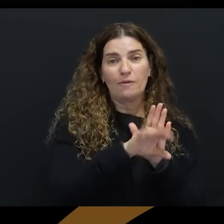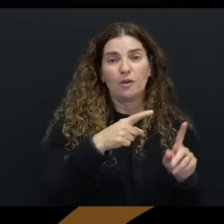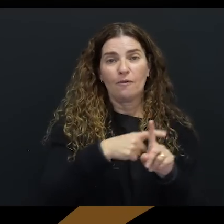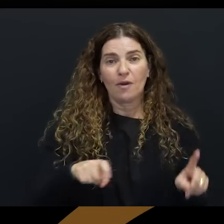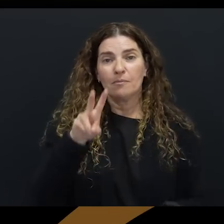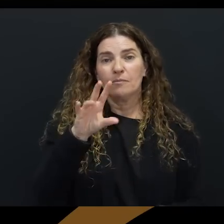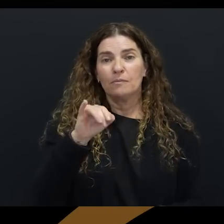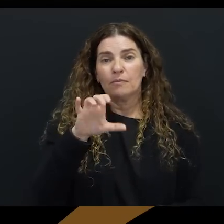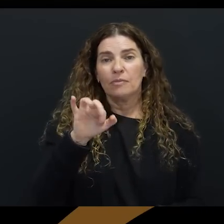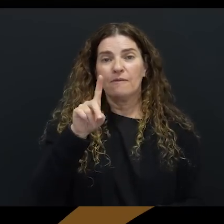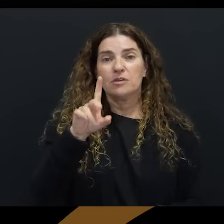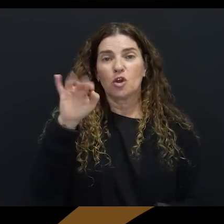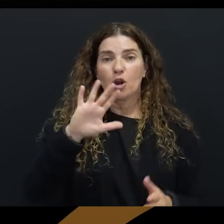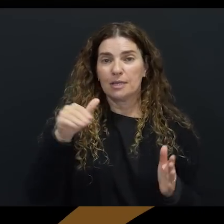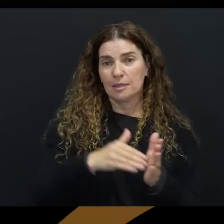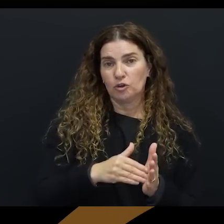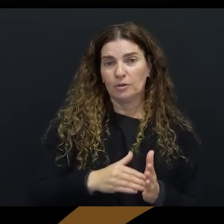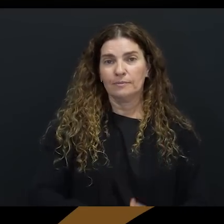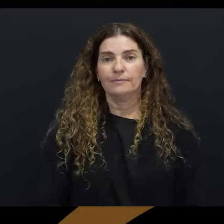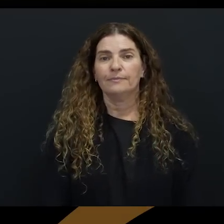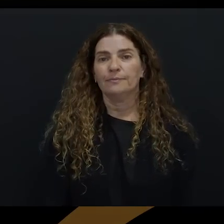But first, a short video from The Viscardi Center.